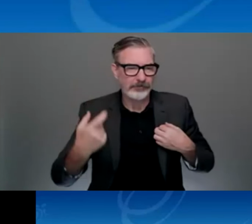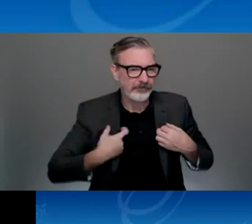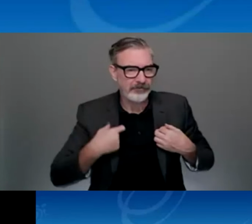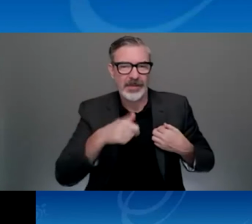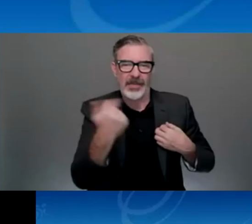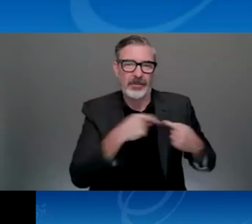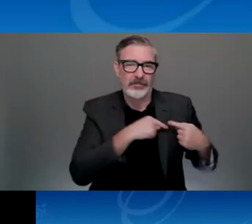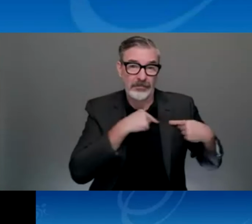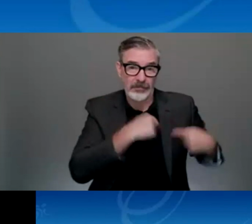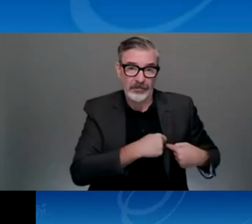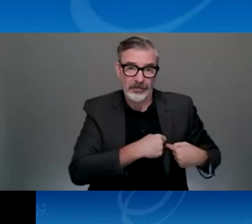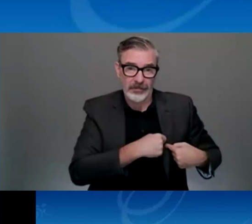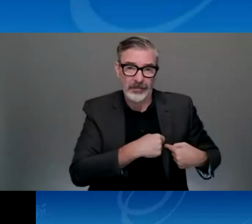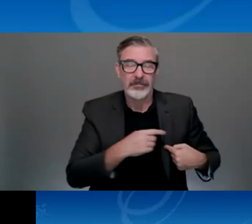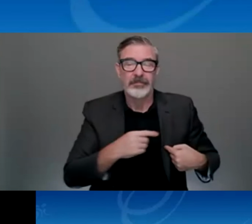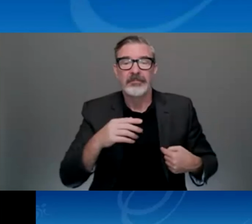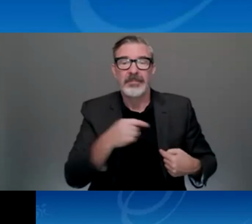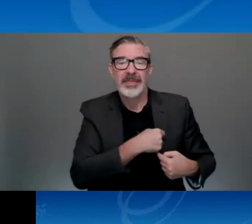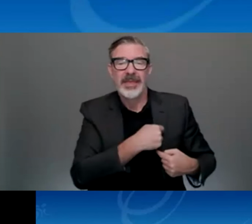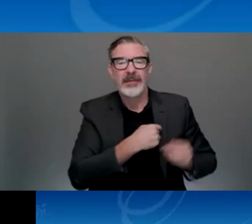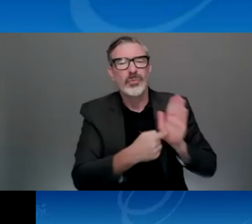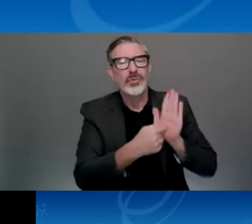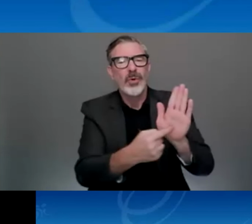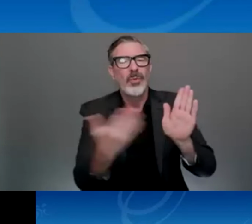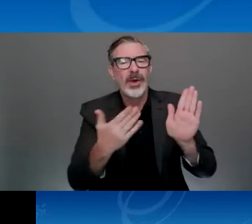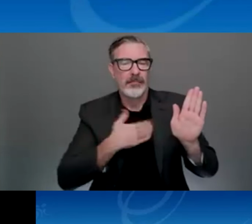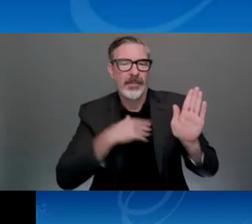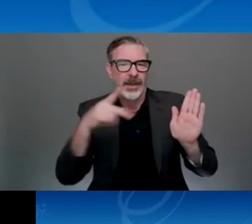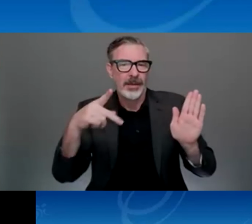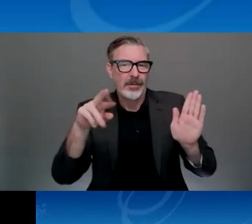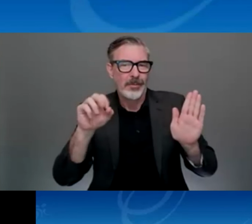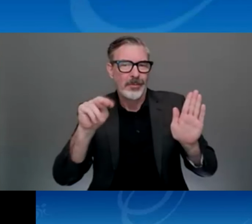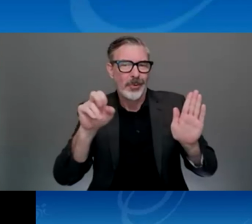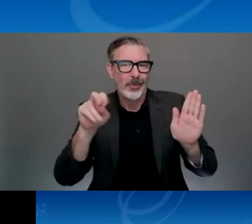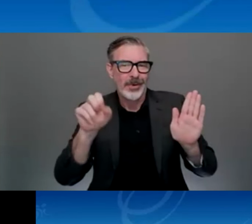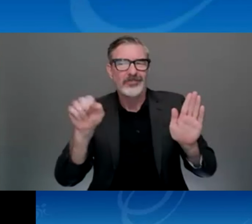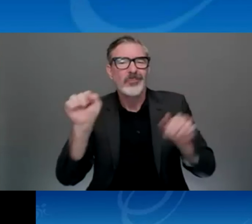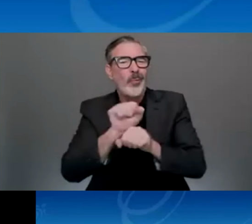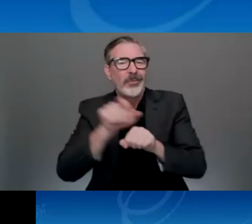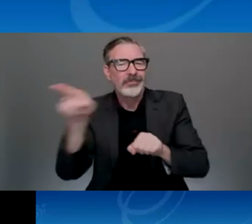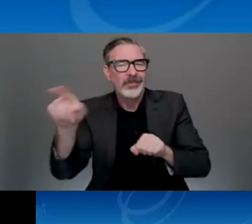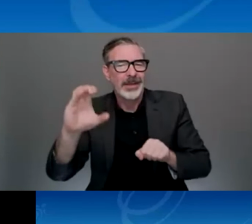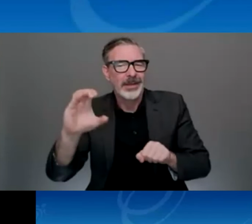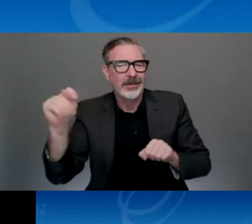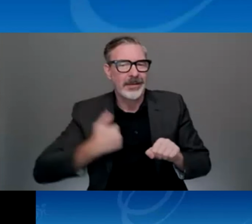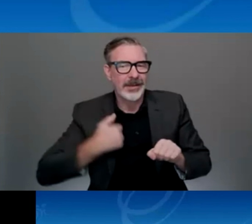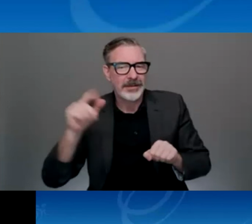For my pronouns and for Canadian Tire, I'm going to do a little bit of a different spin on my introduction.